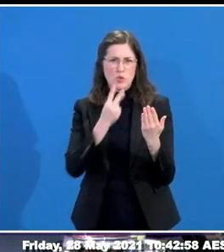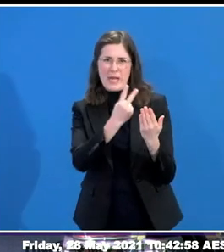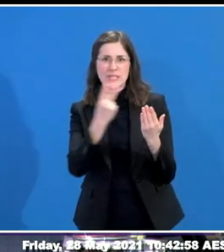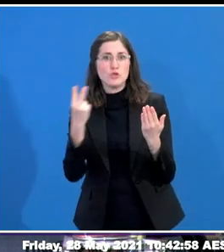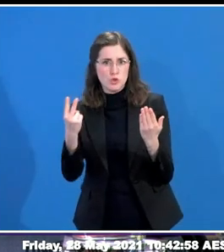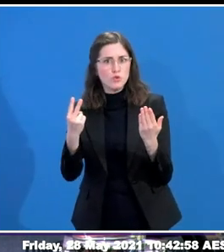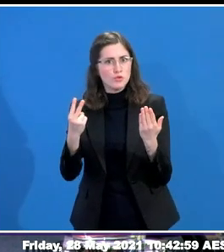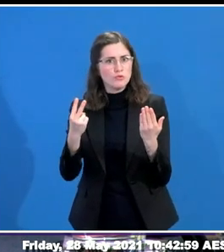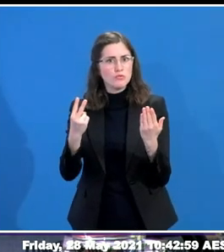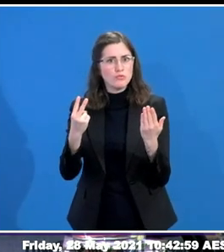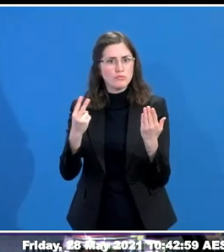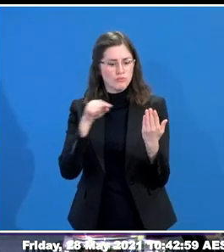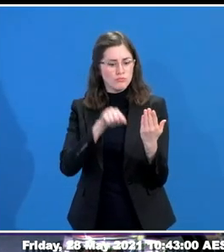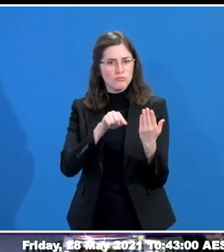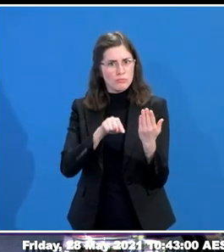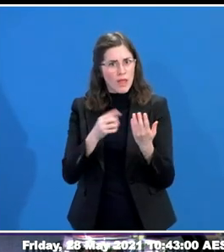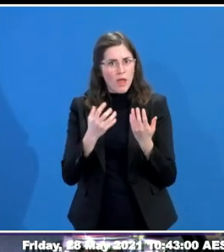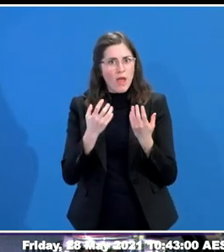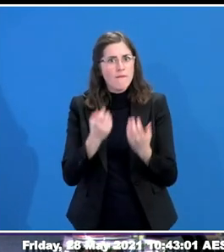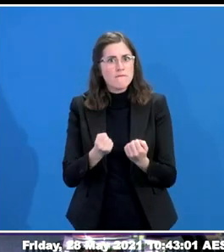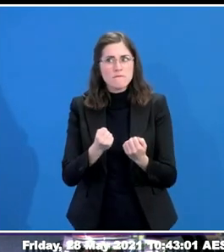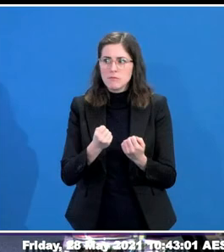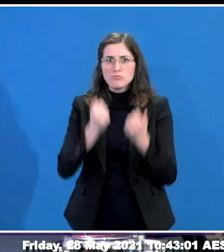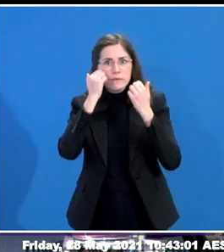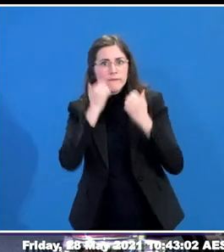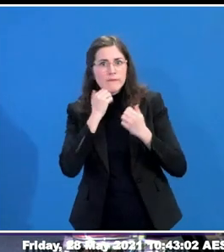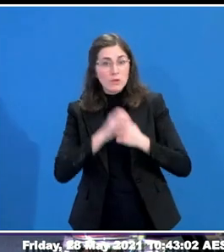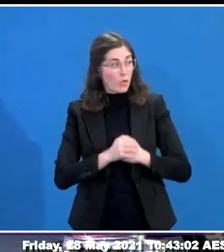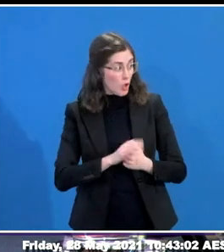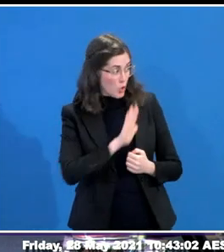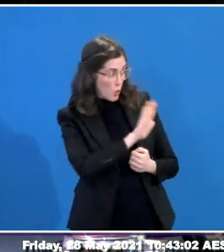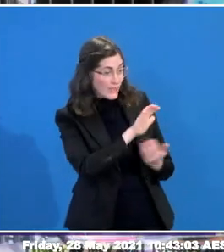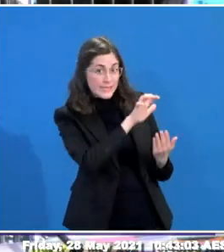or question 22 of my statement. In your statement? Yes.